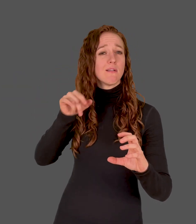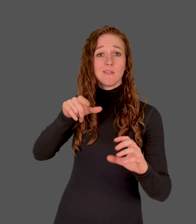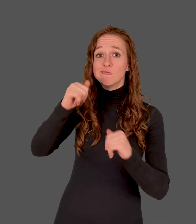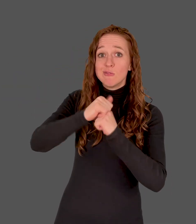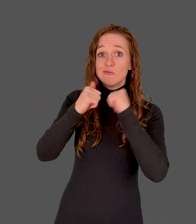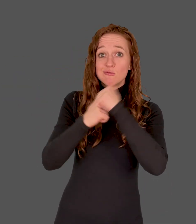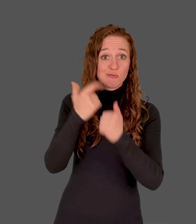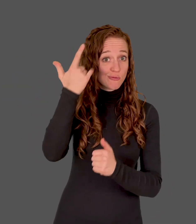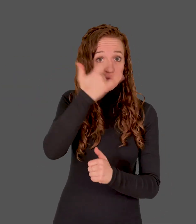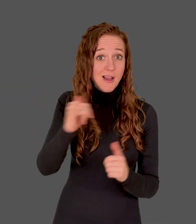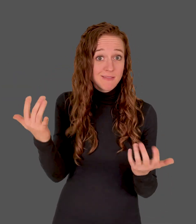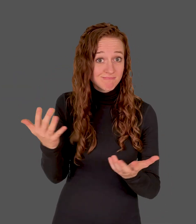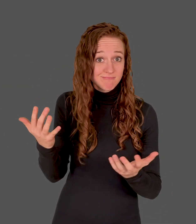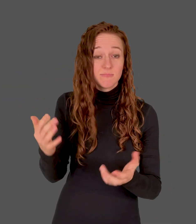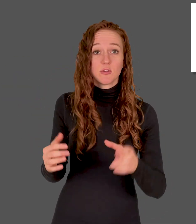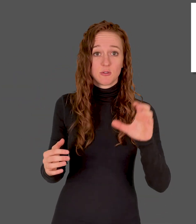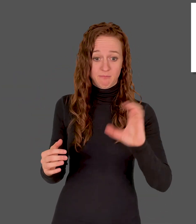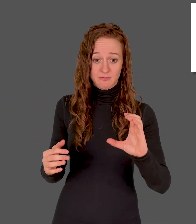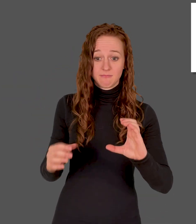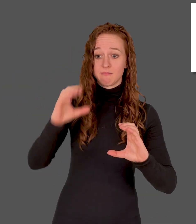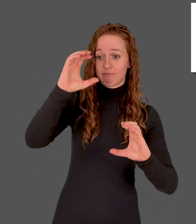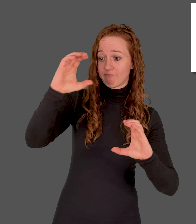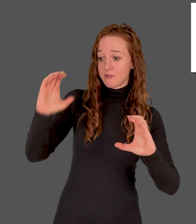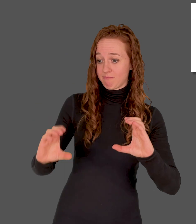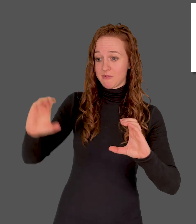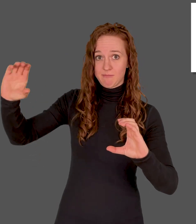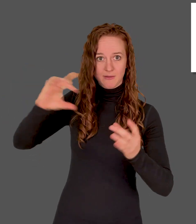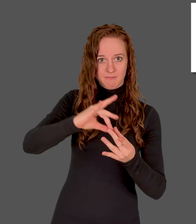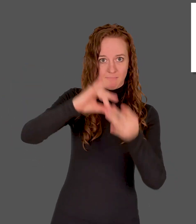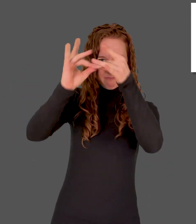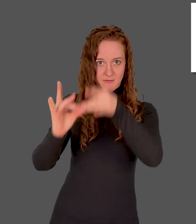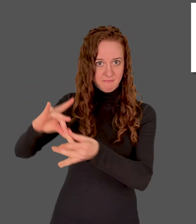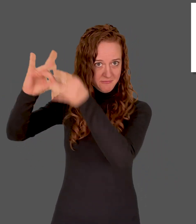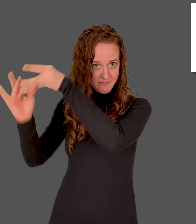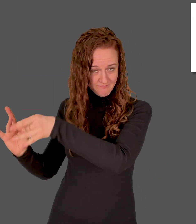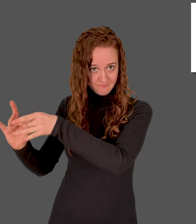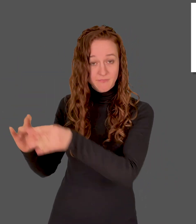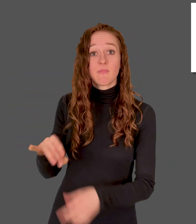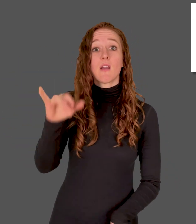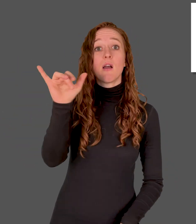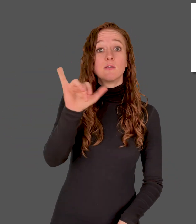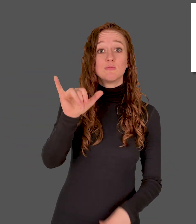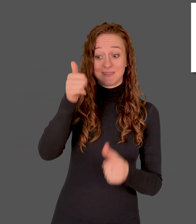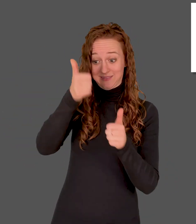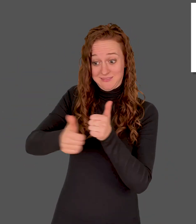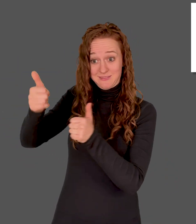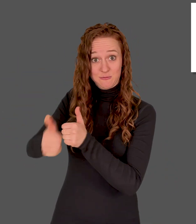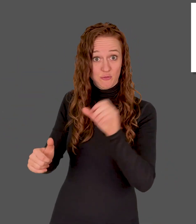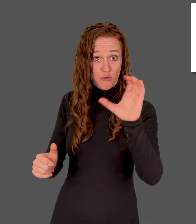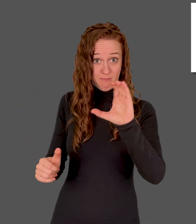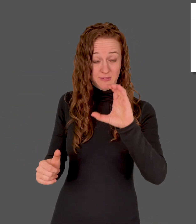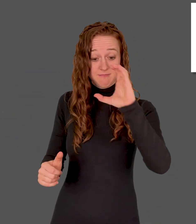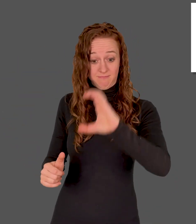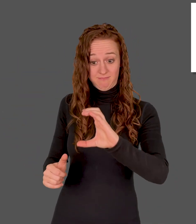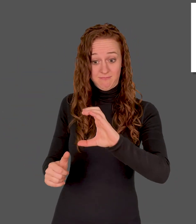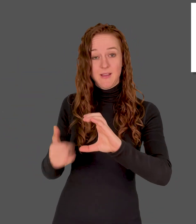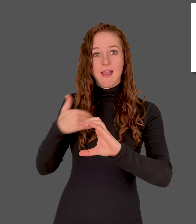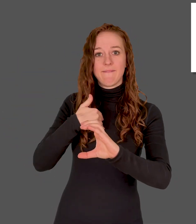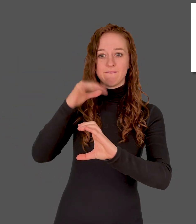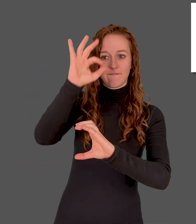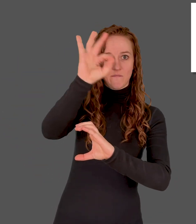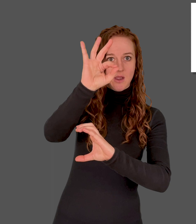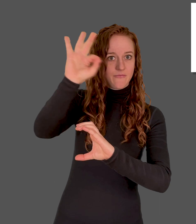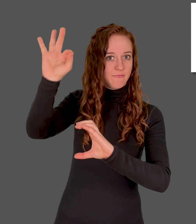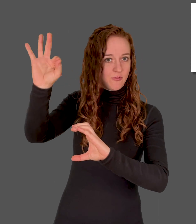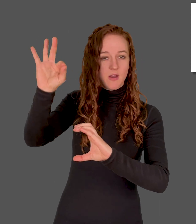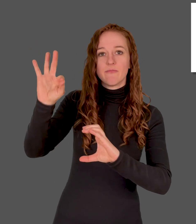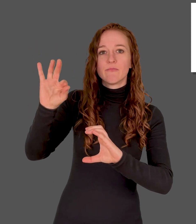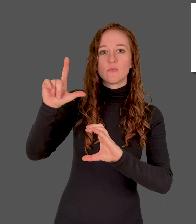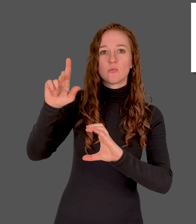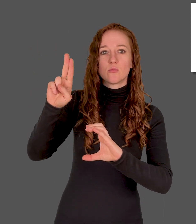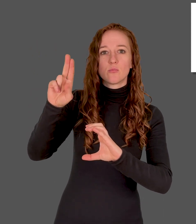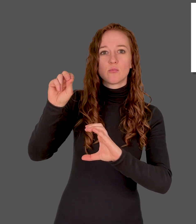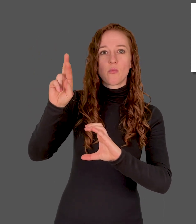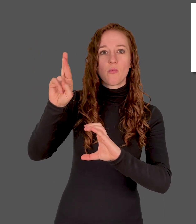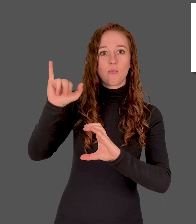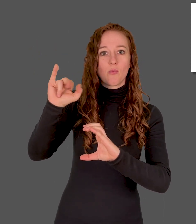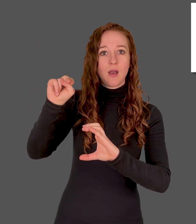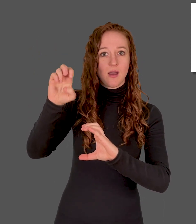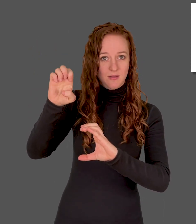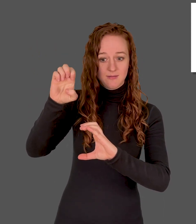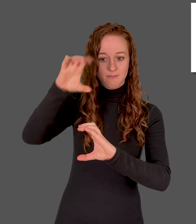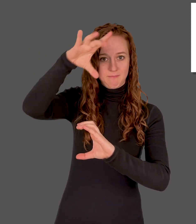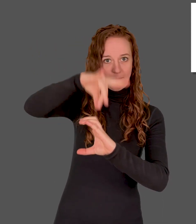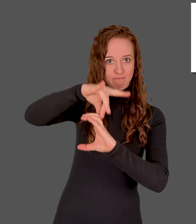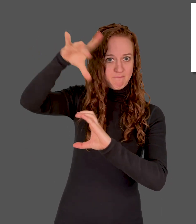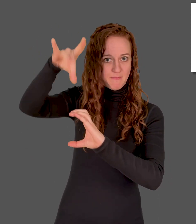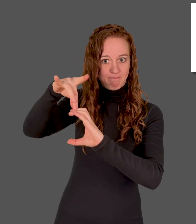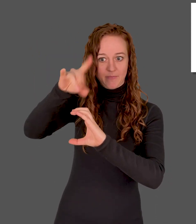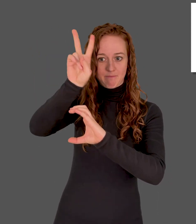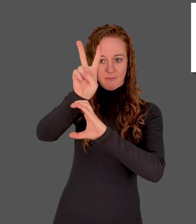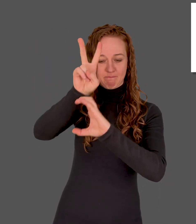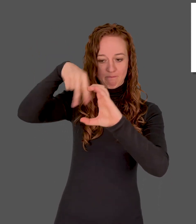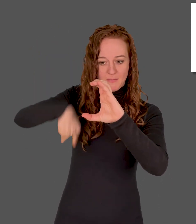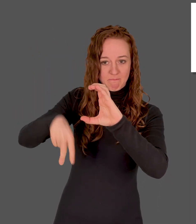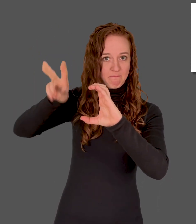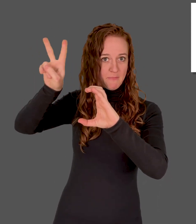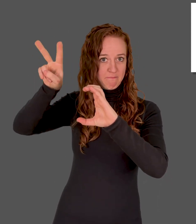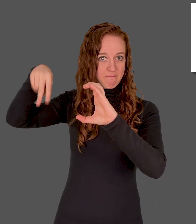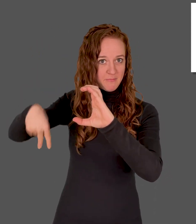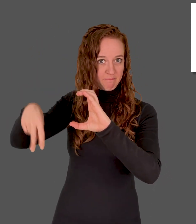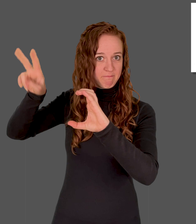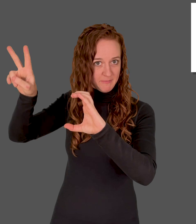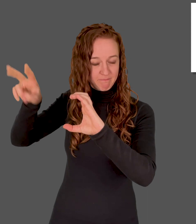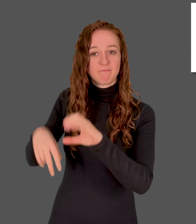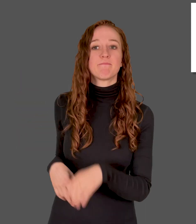PFAS contains a long tail of unyielding carbon-fluorine bonds.